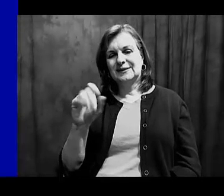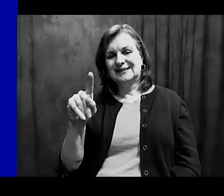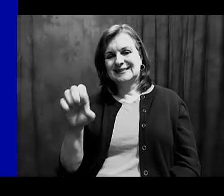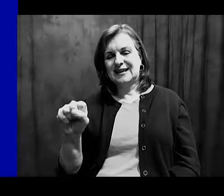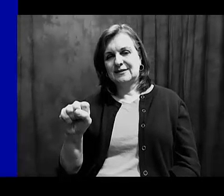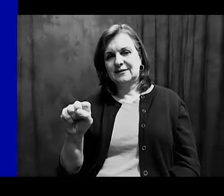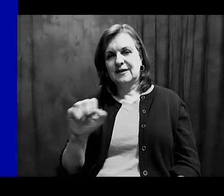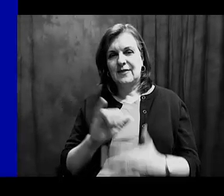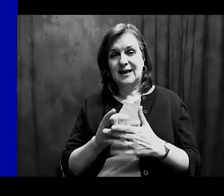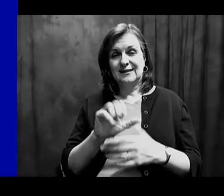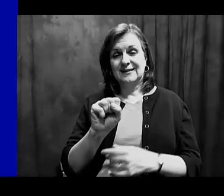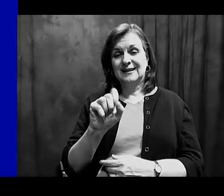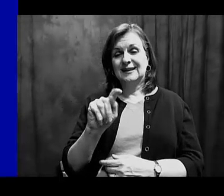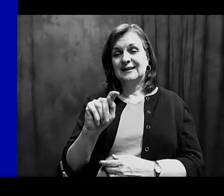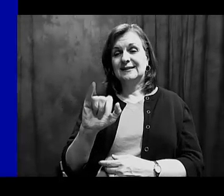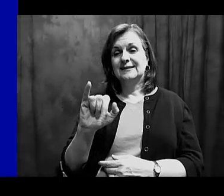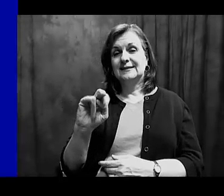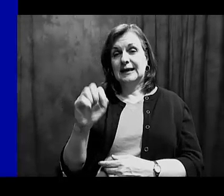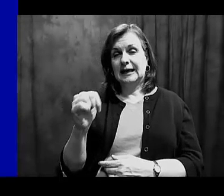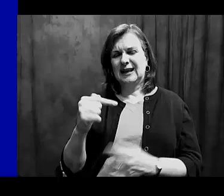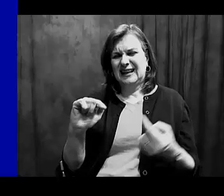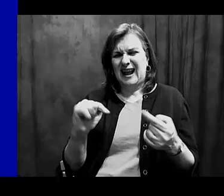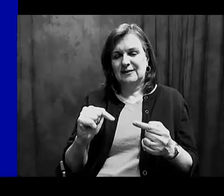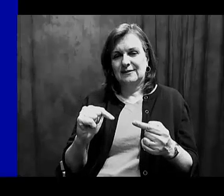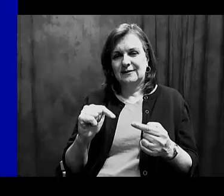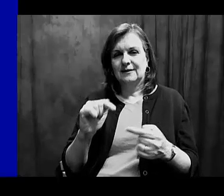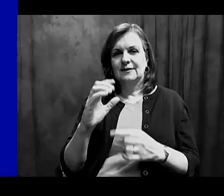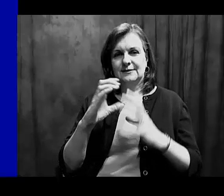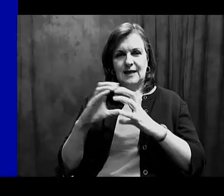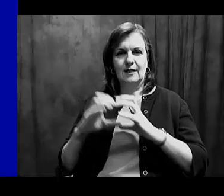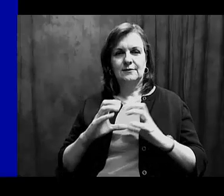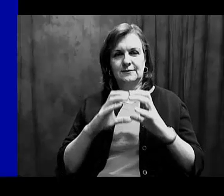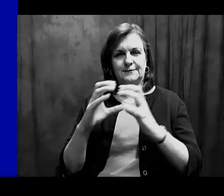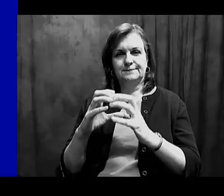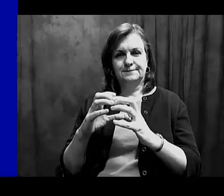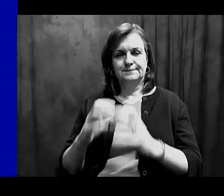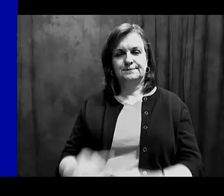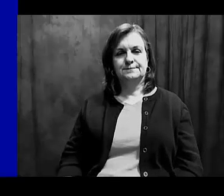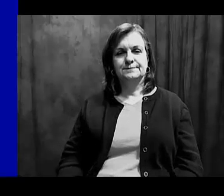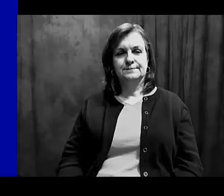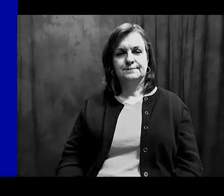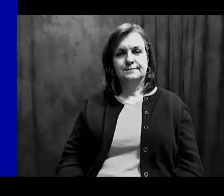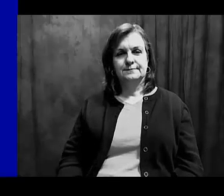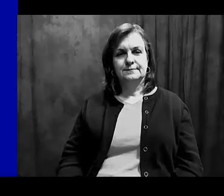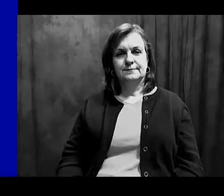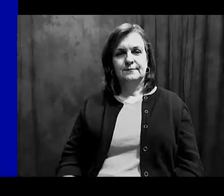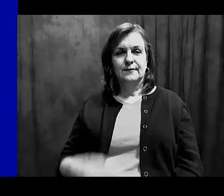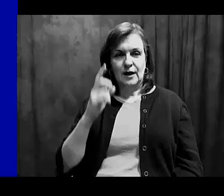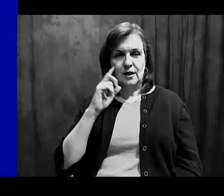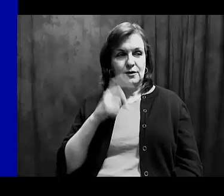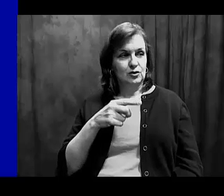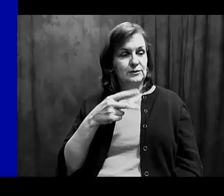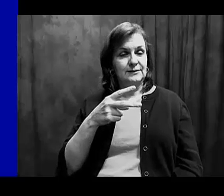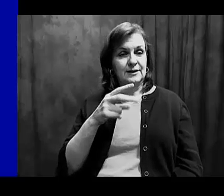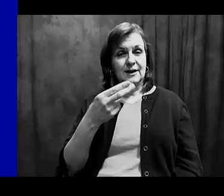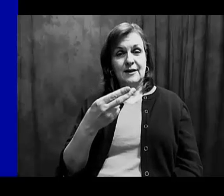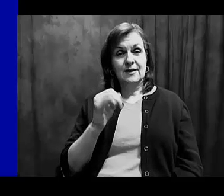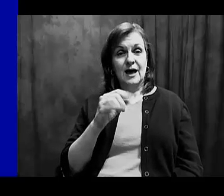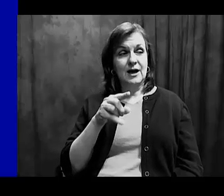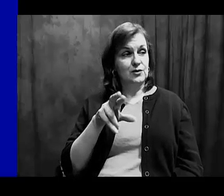"cyte" = cell to these are stinging cells